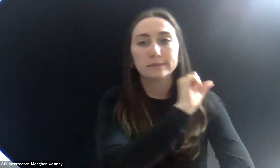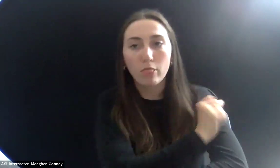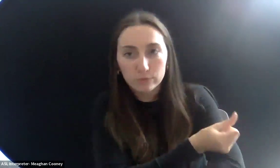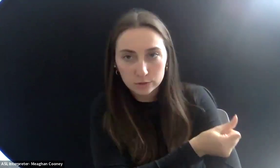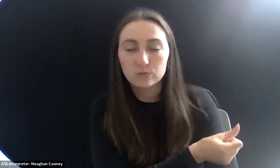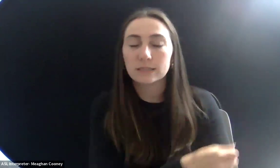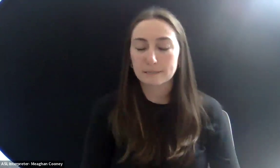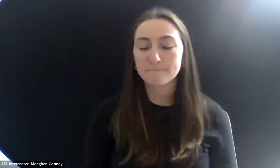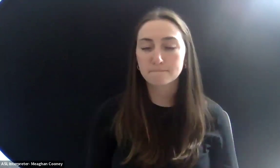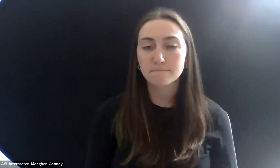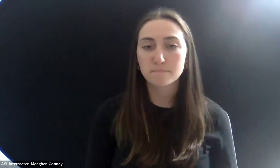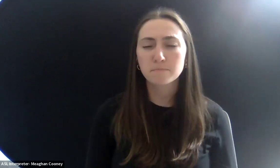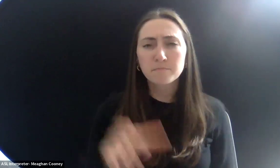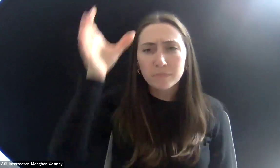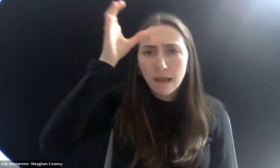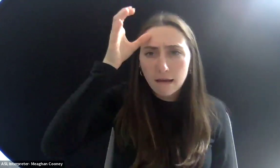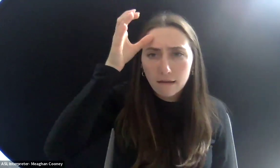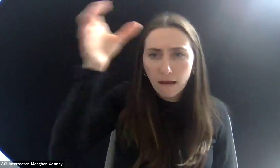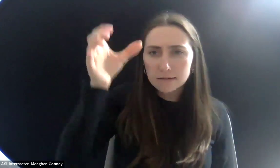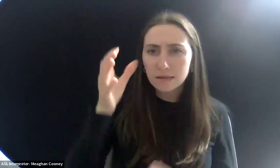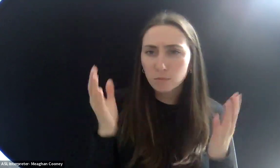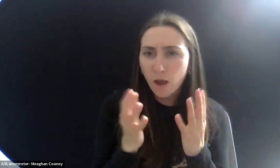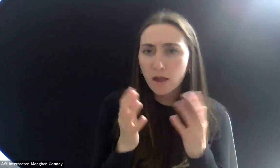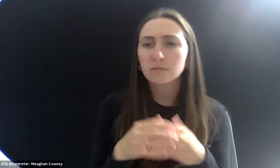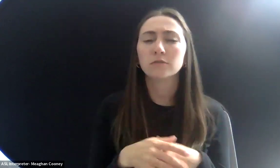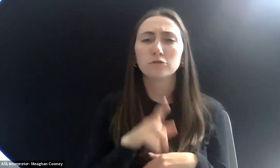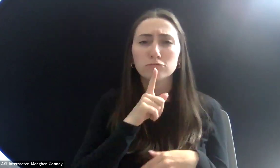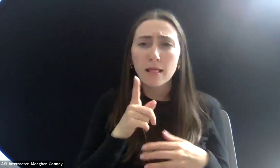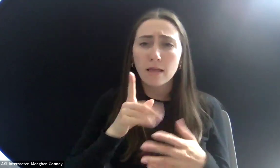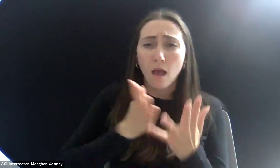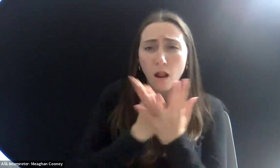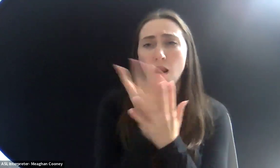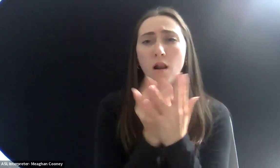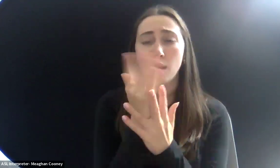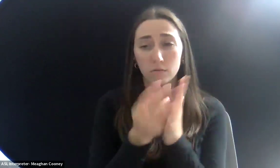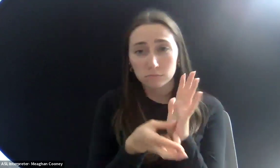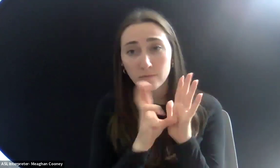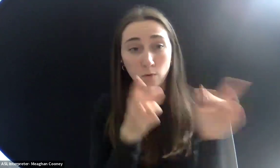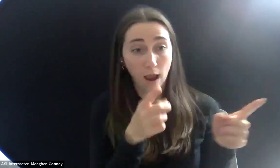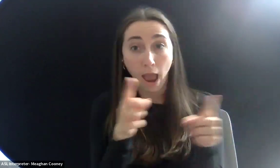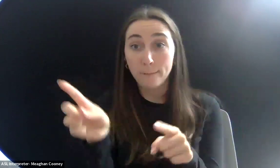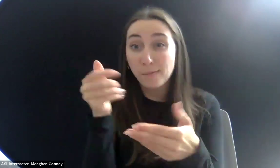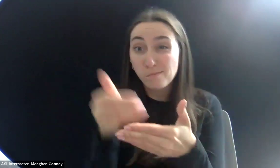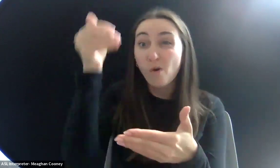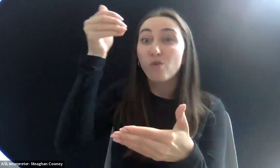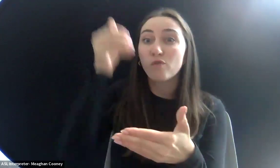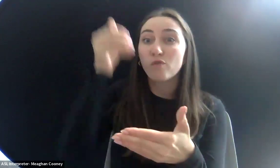The concept is that a comprehensive environmental review was conducted before a project obtains.